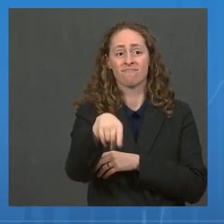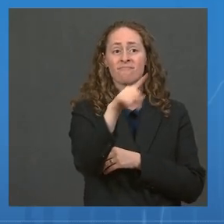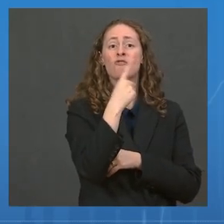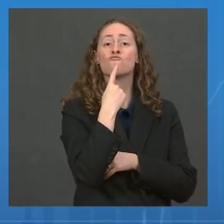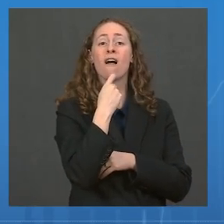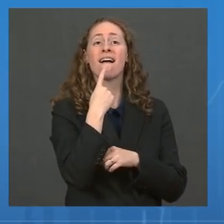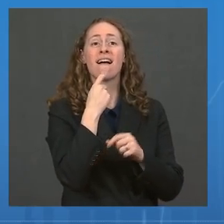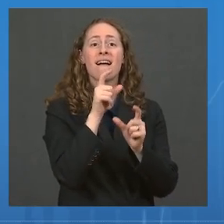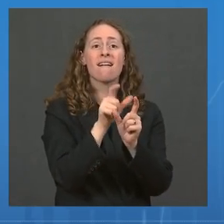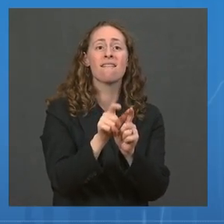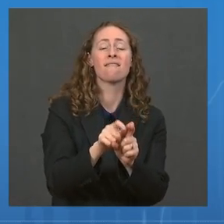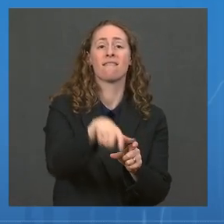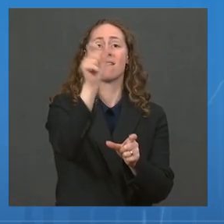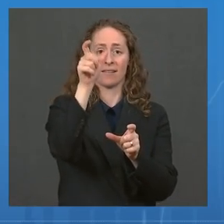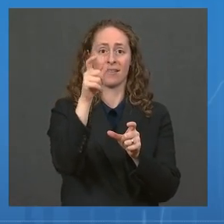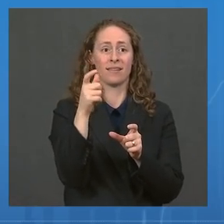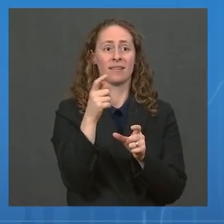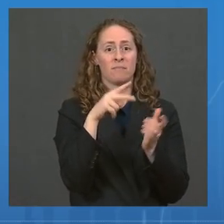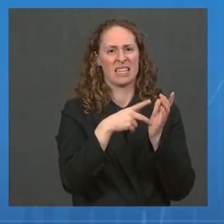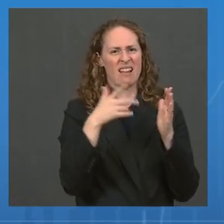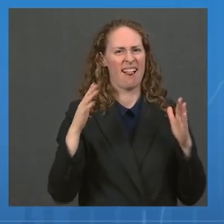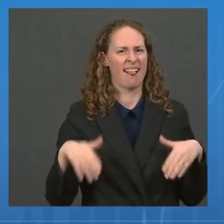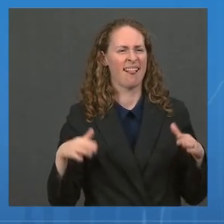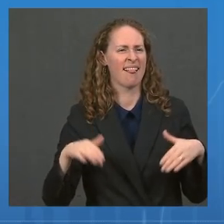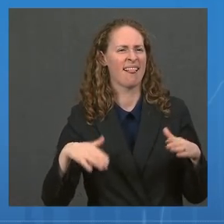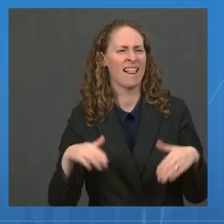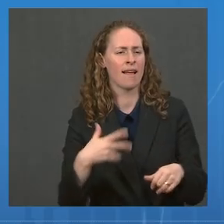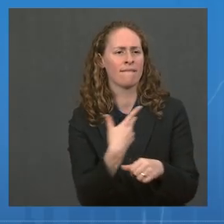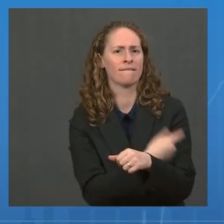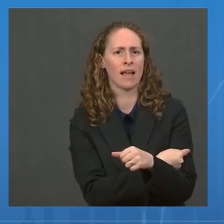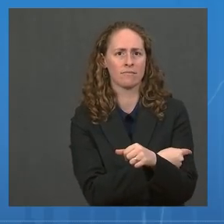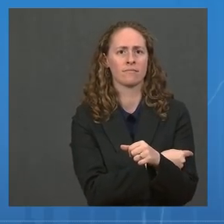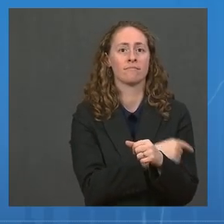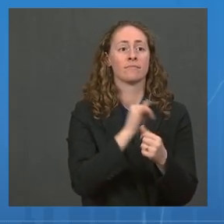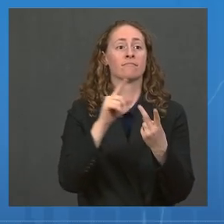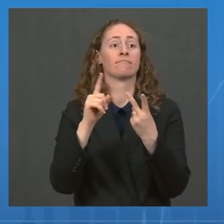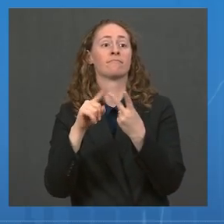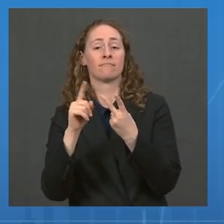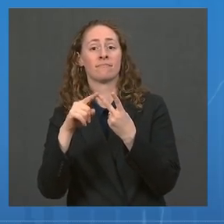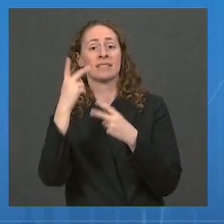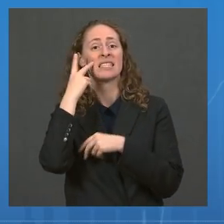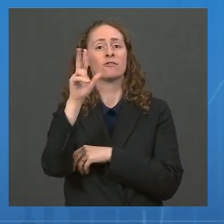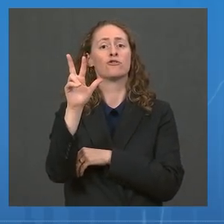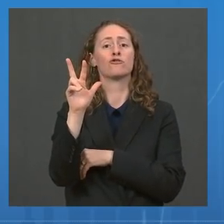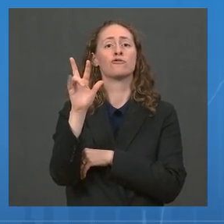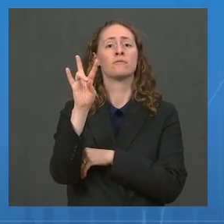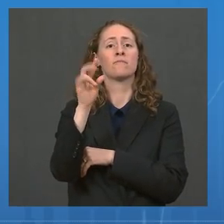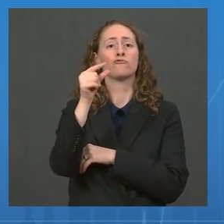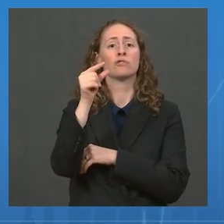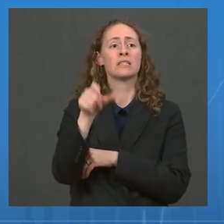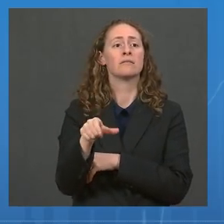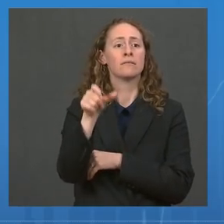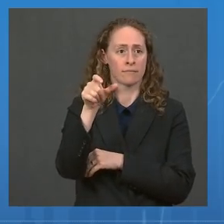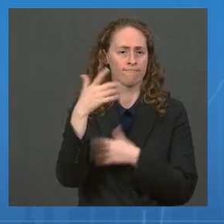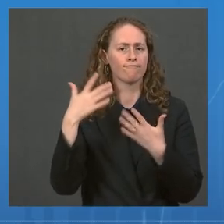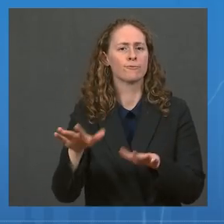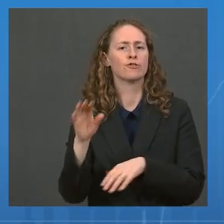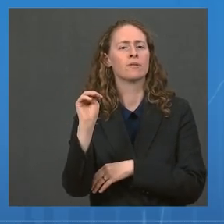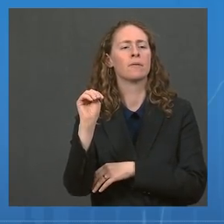those who have two doses of the mRNA -- 37 -- compared to those who got two doses,